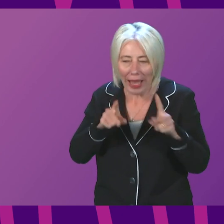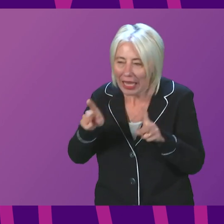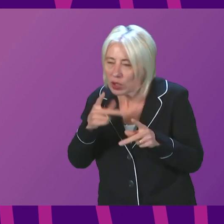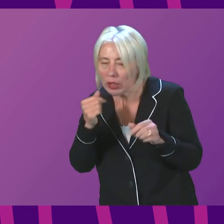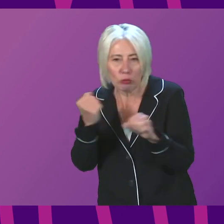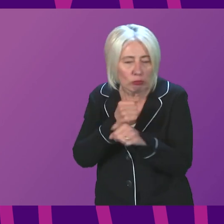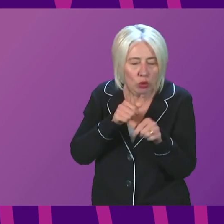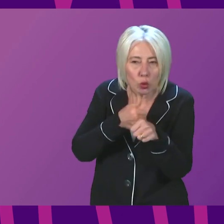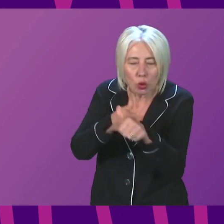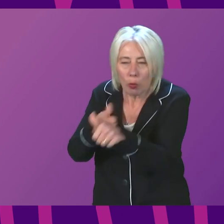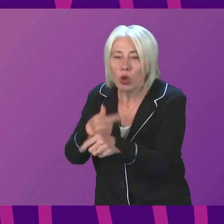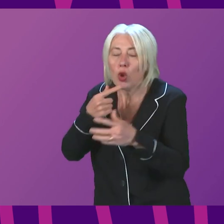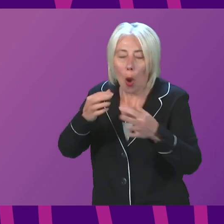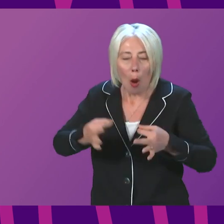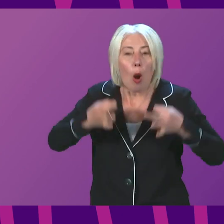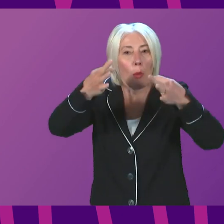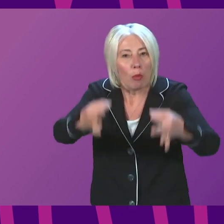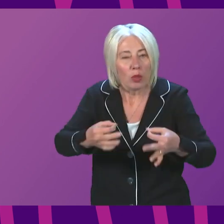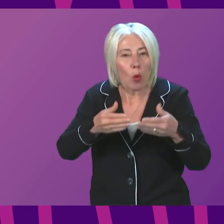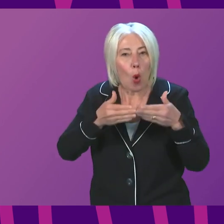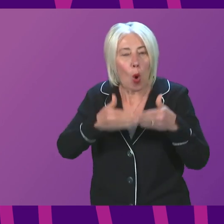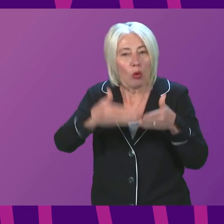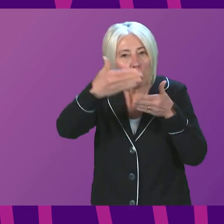The suggestion of postponing the port closure and delaying the completion of works is an